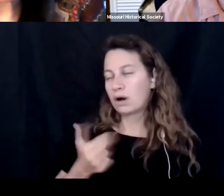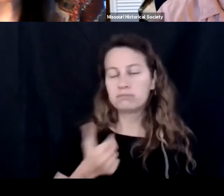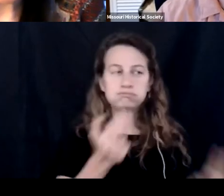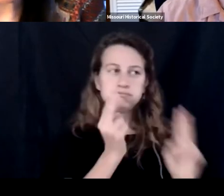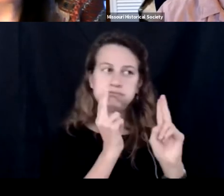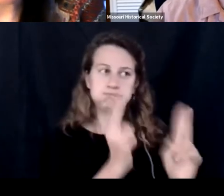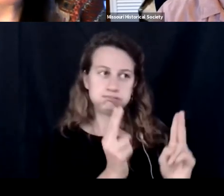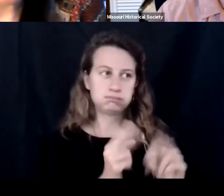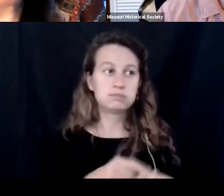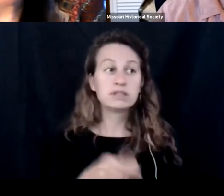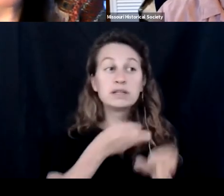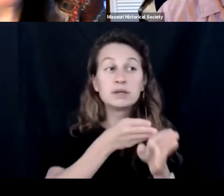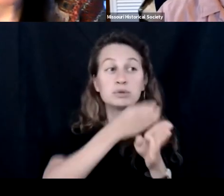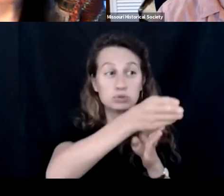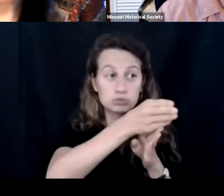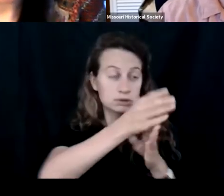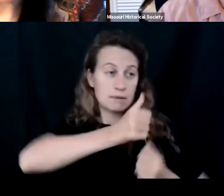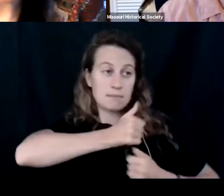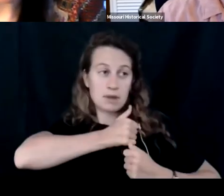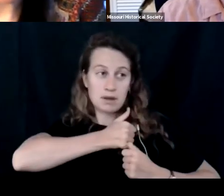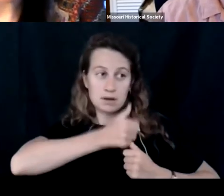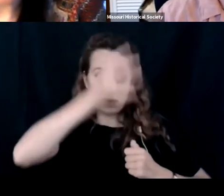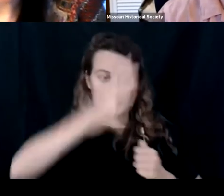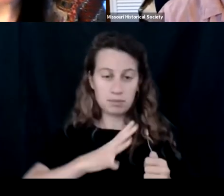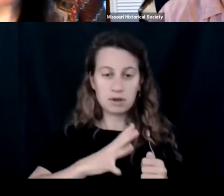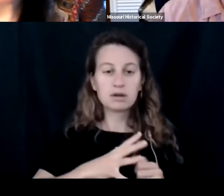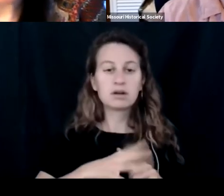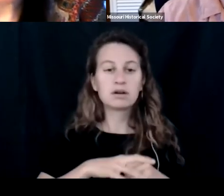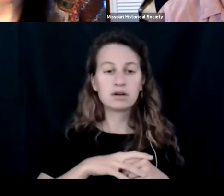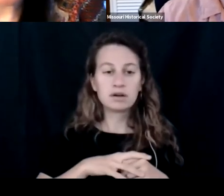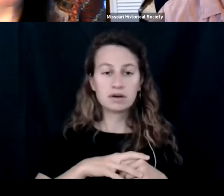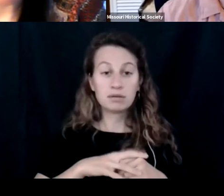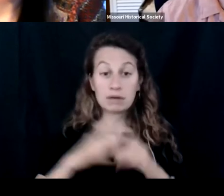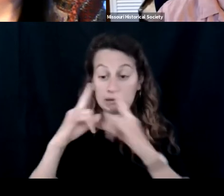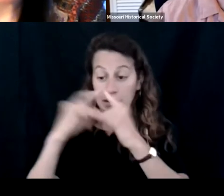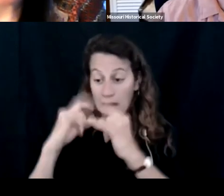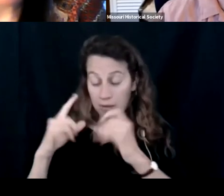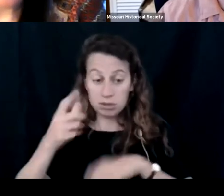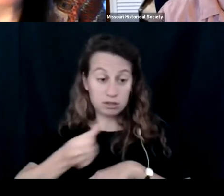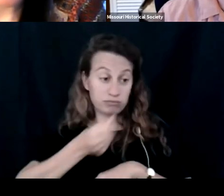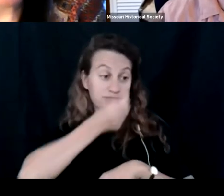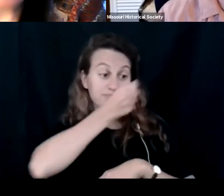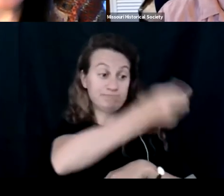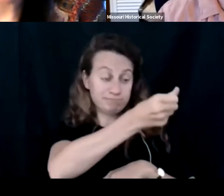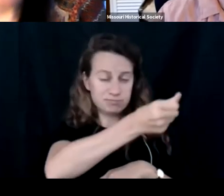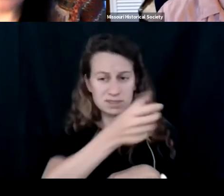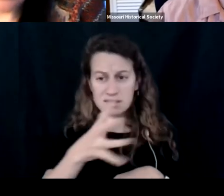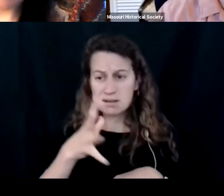architecture at Wash U while their families were being interned. And I think that's a real testament to wash you that